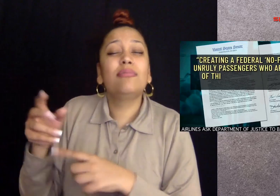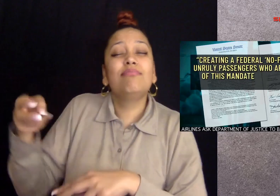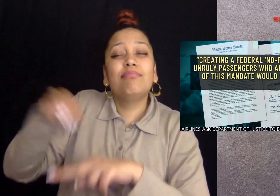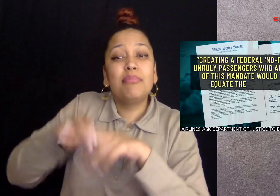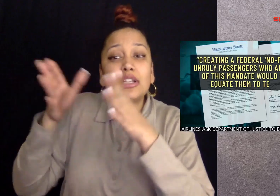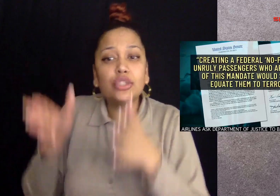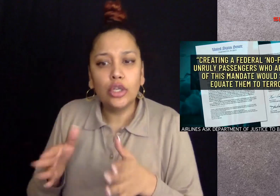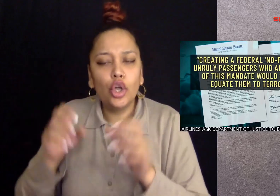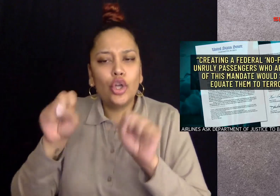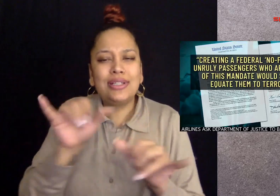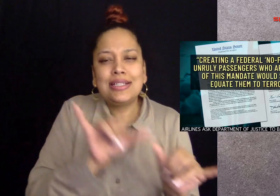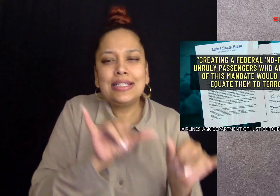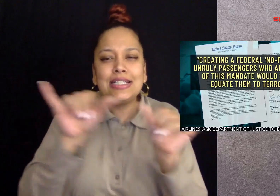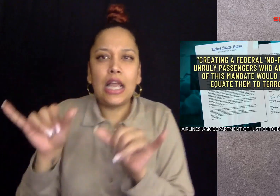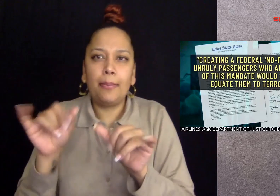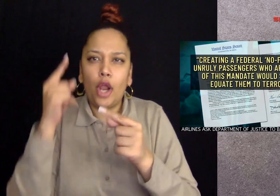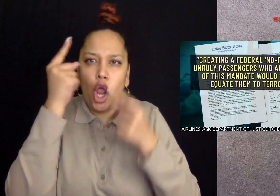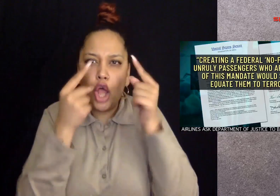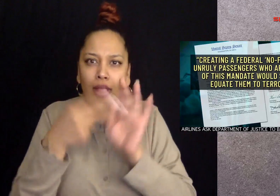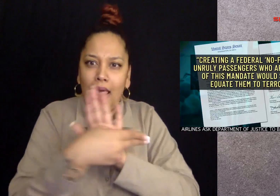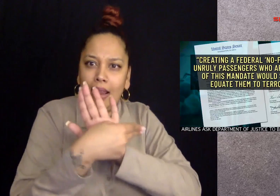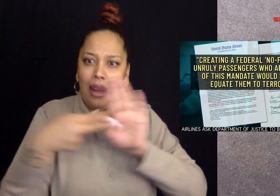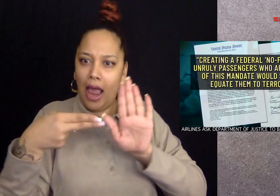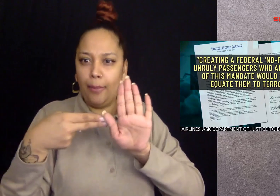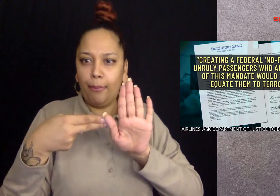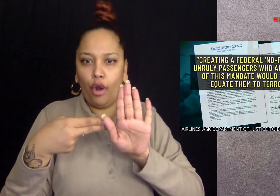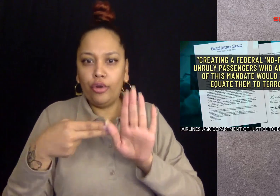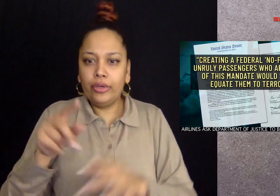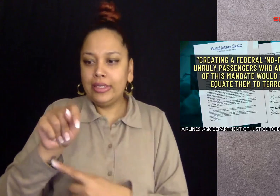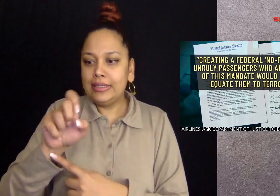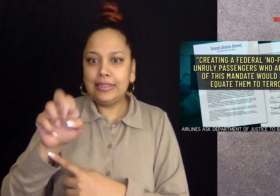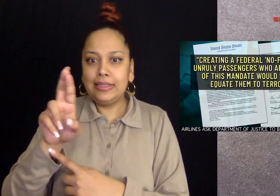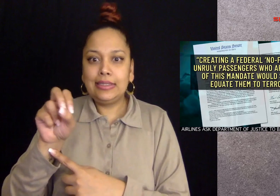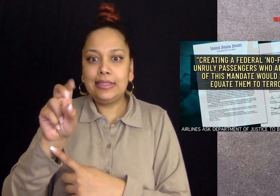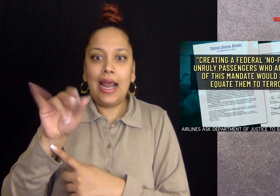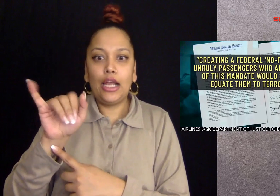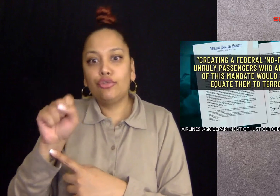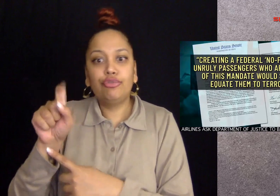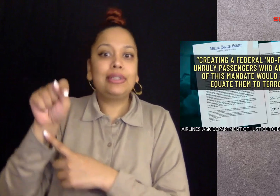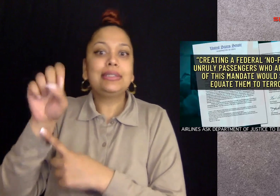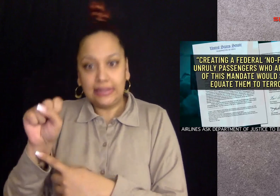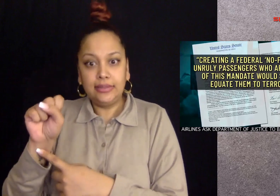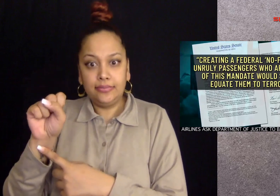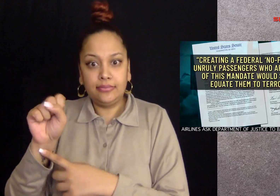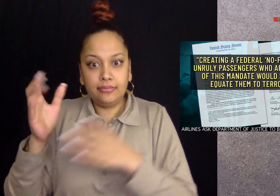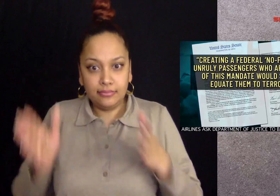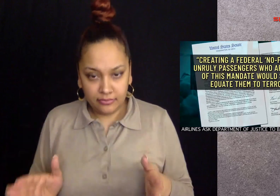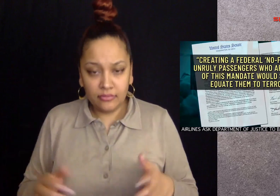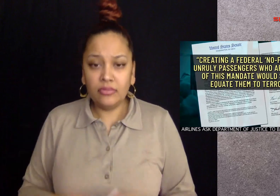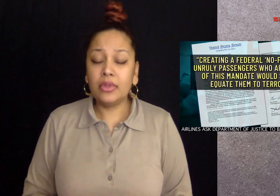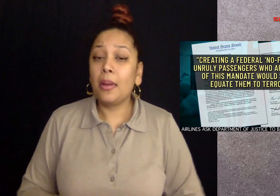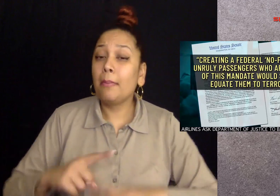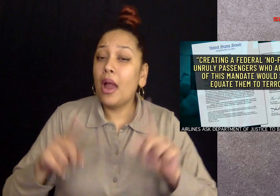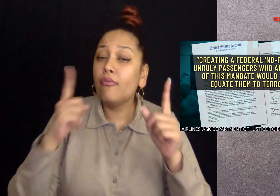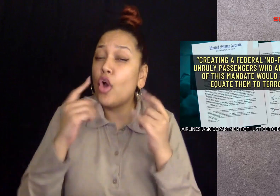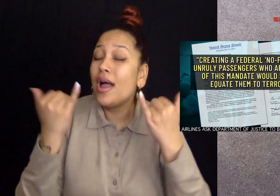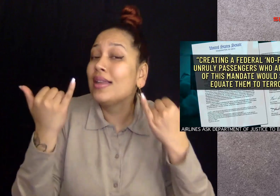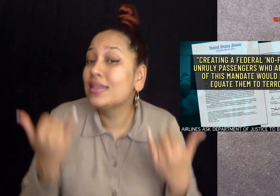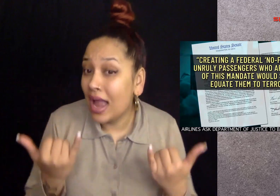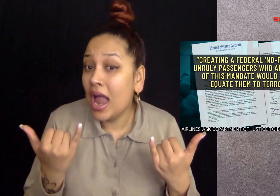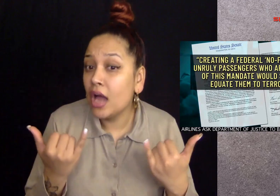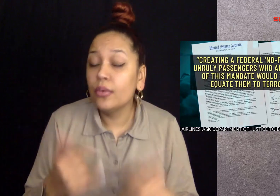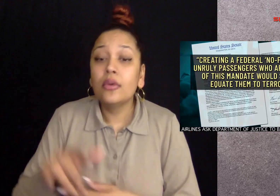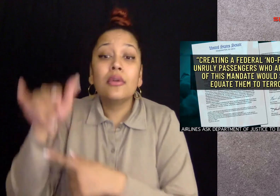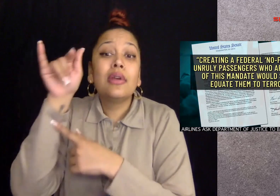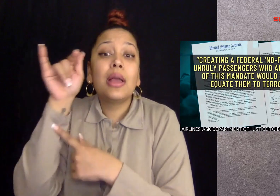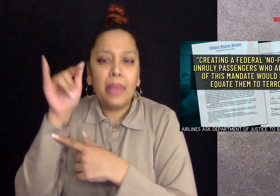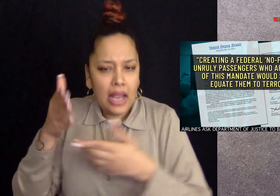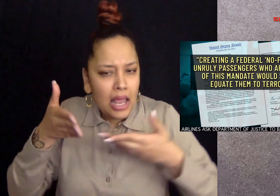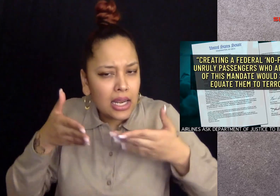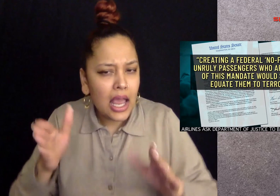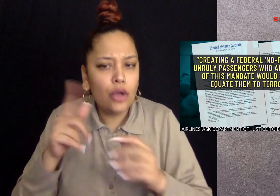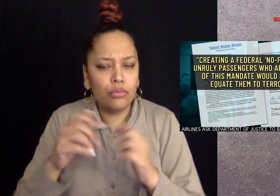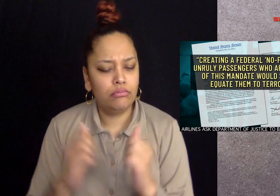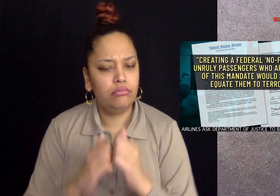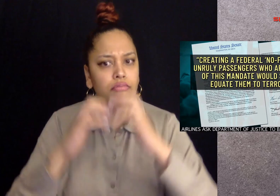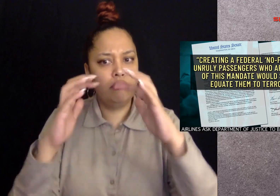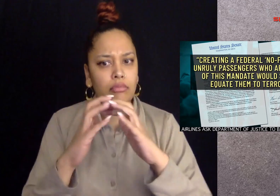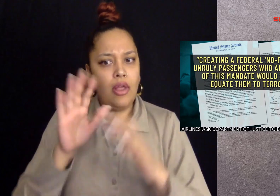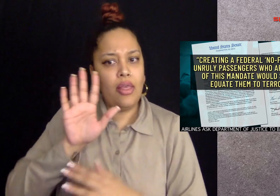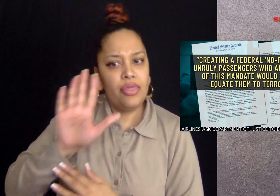list for unruly passengers would be the same as labeling them terrorists for now airlines